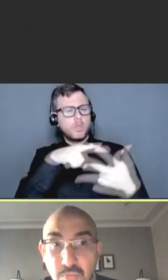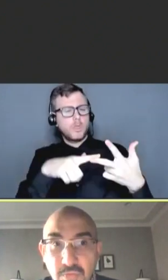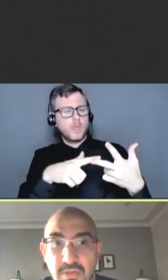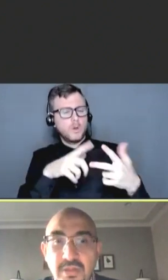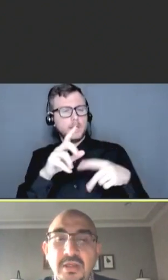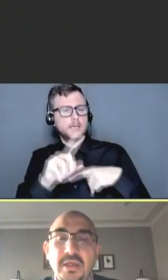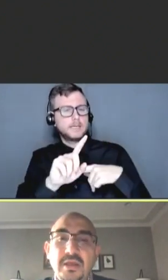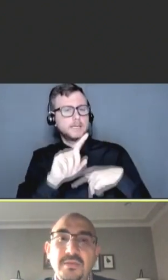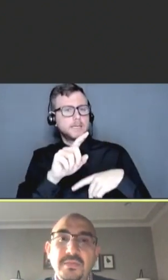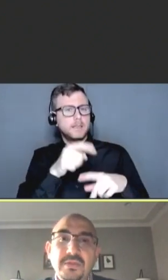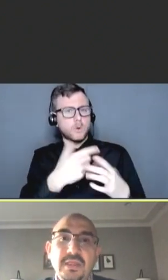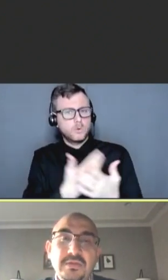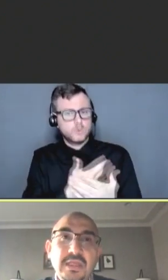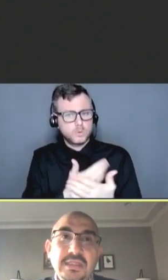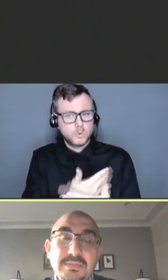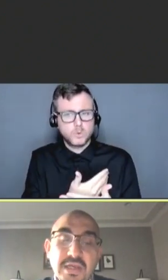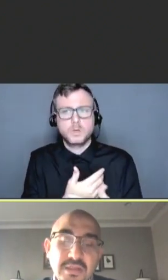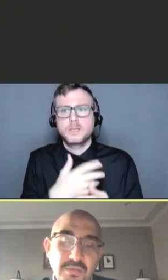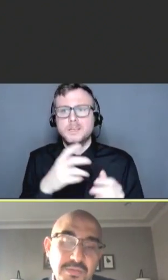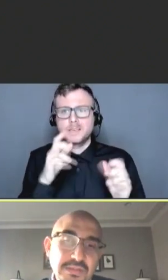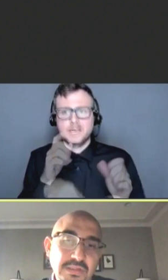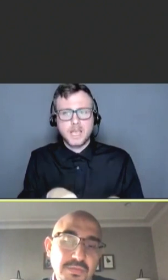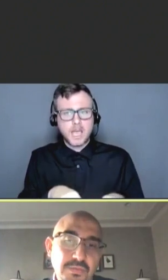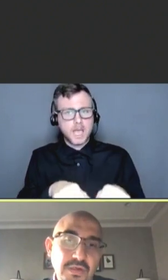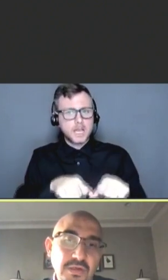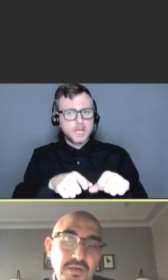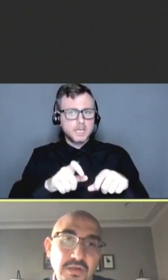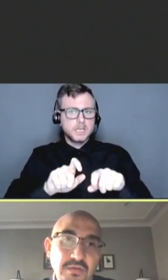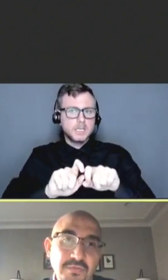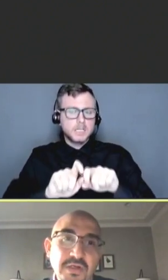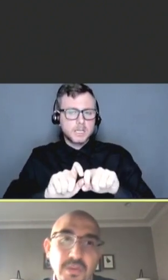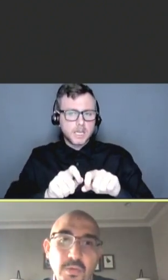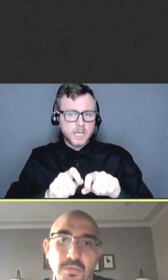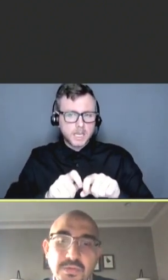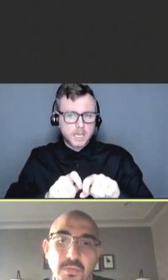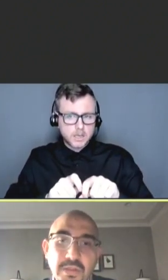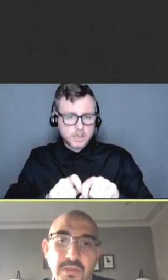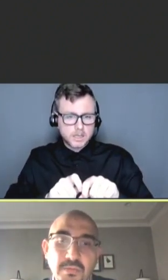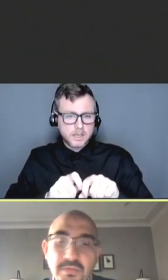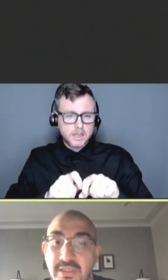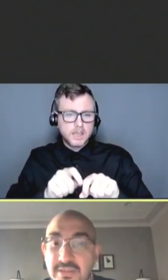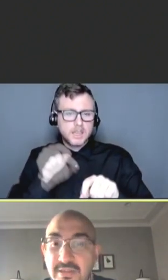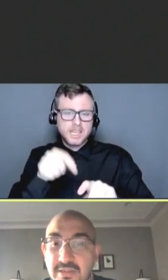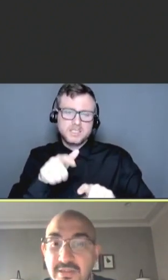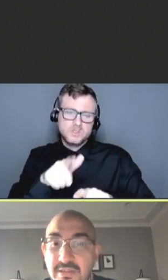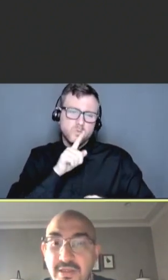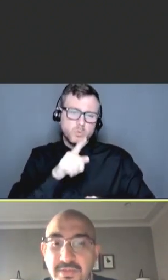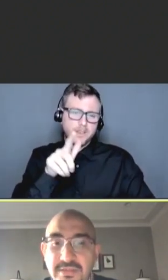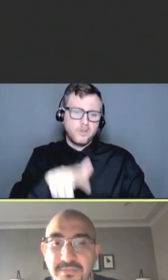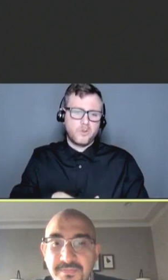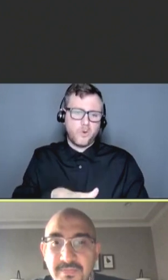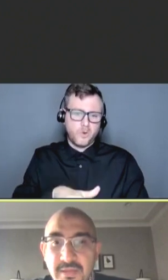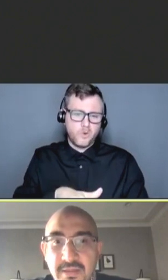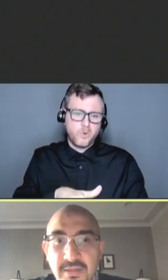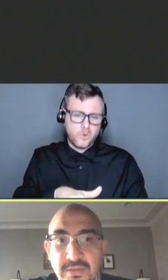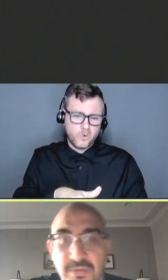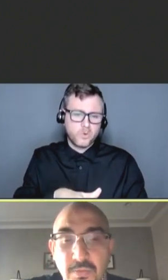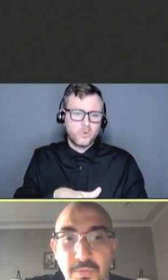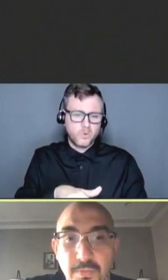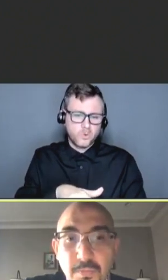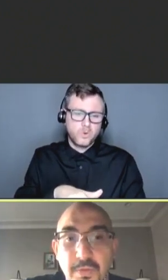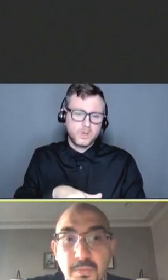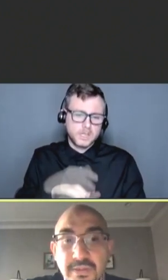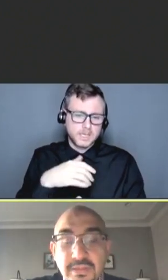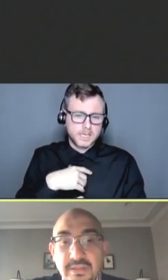and that can expand our B cell repertoire are very low. So we -- next slide, please. So we